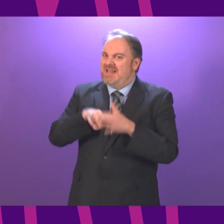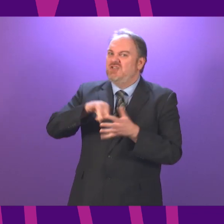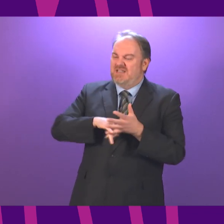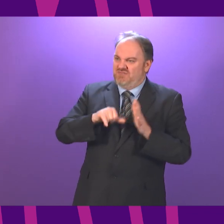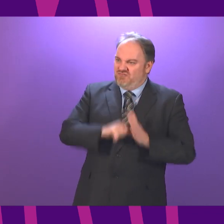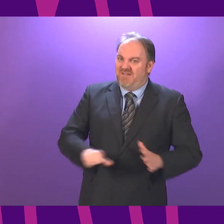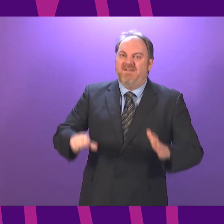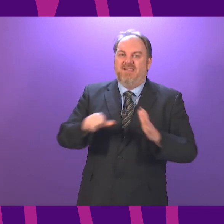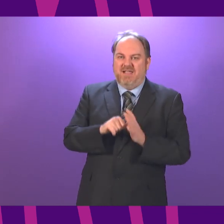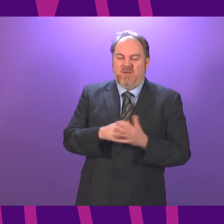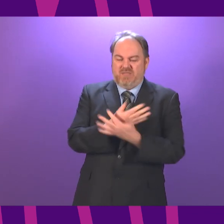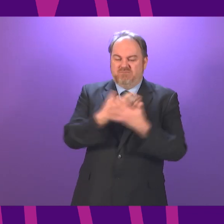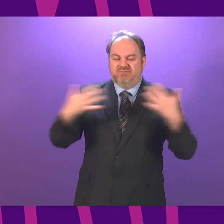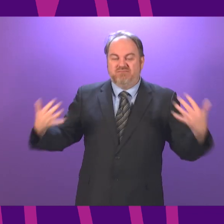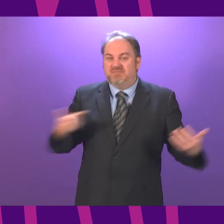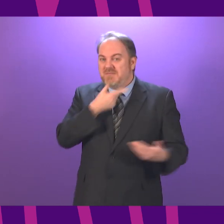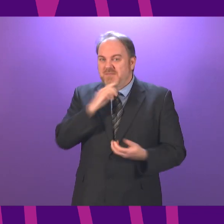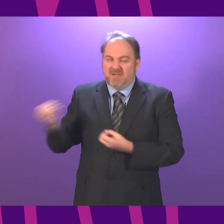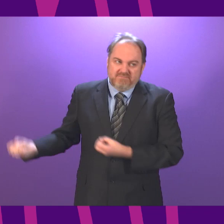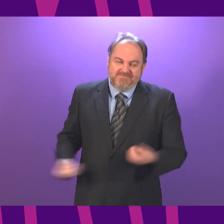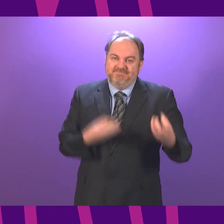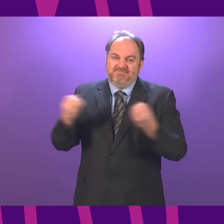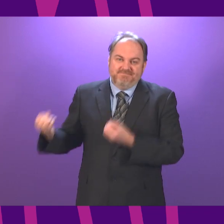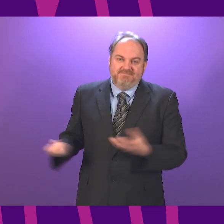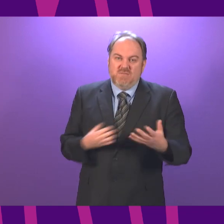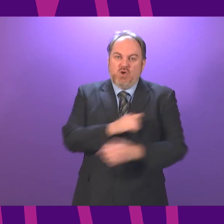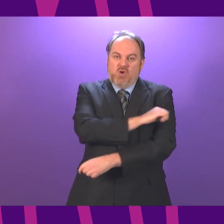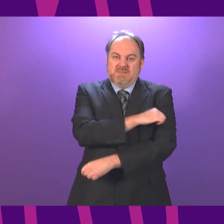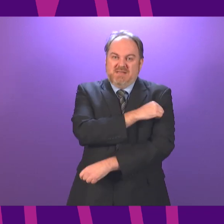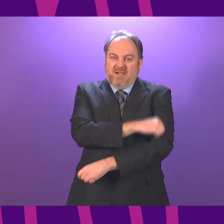of new cases over the past couple of weeks, that pressure is almost certain to increase.